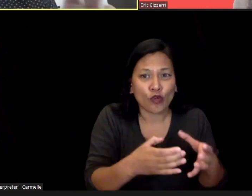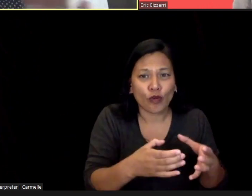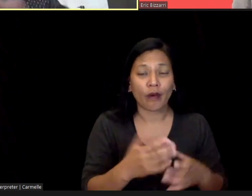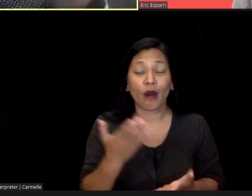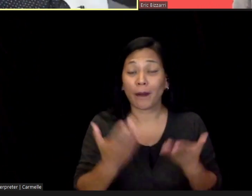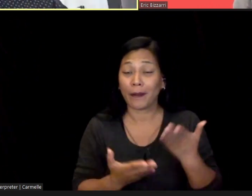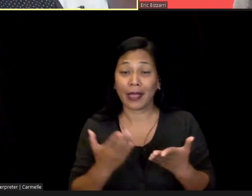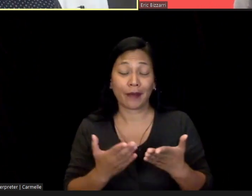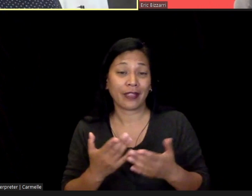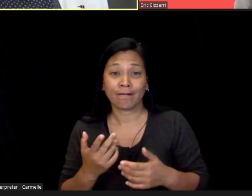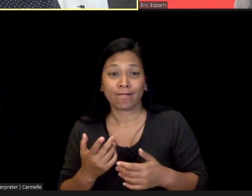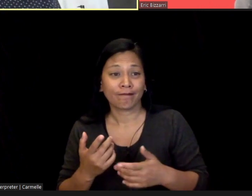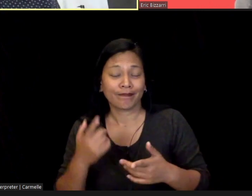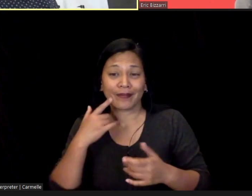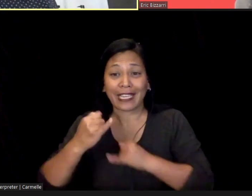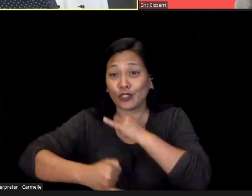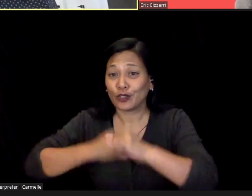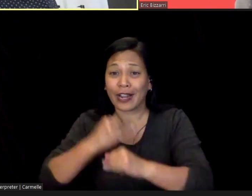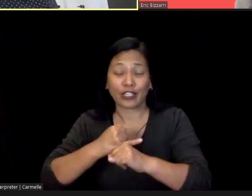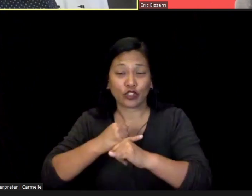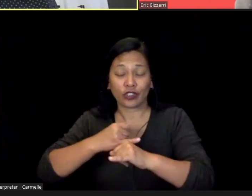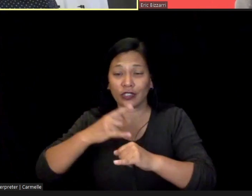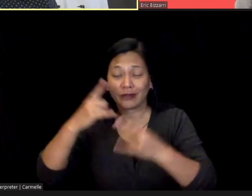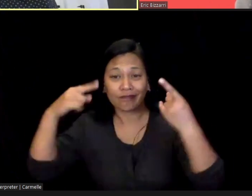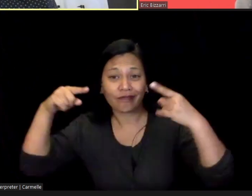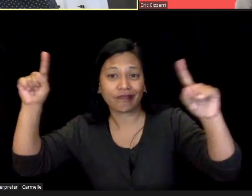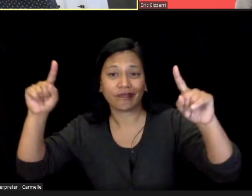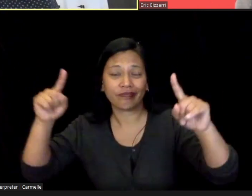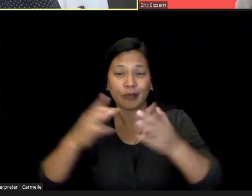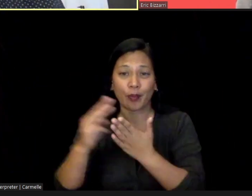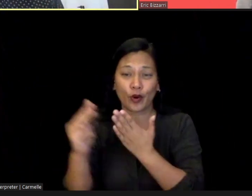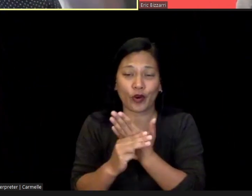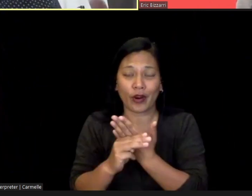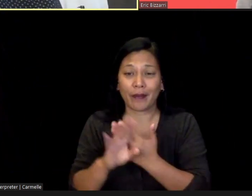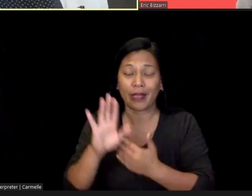Or that could be a huge, internationally recognized show with a monster budget.